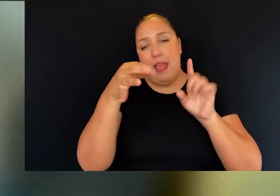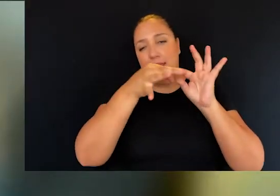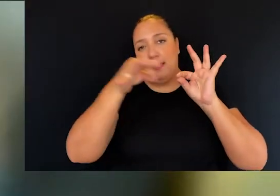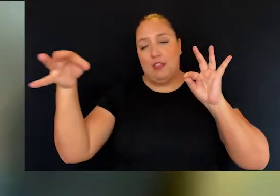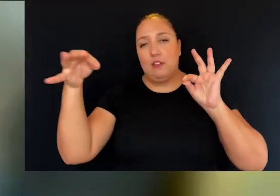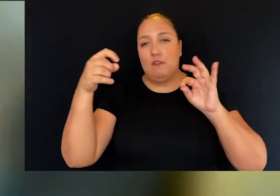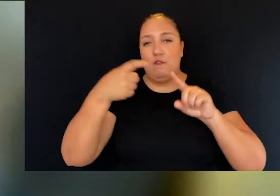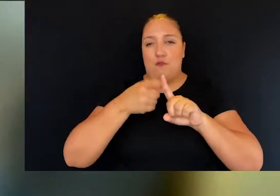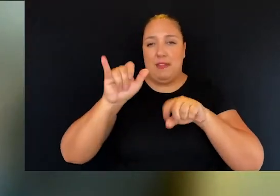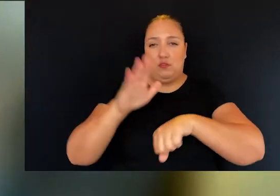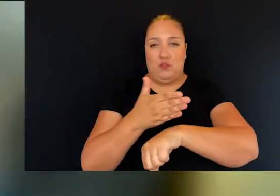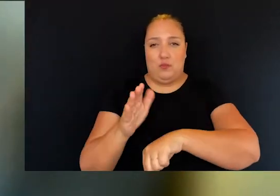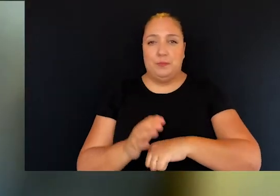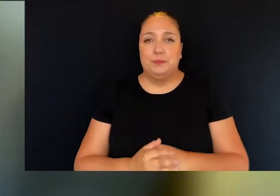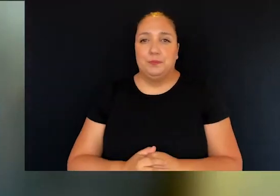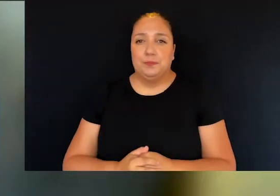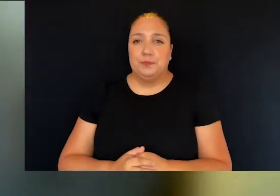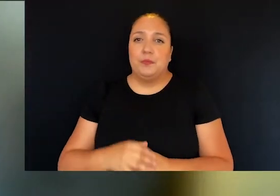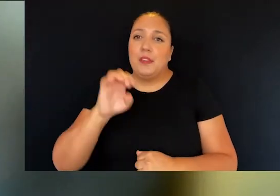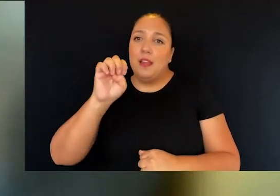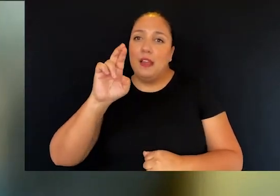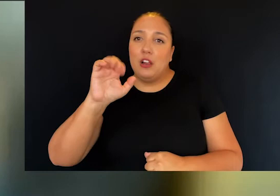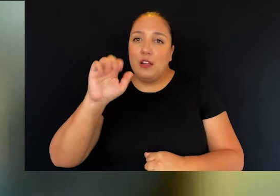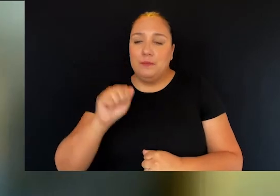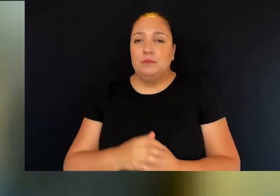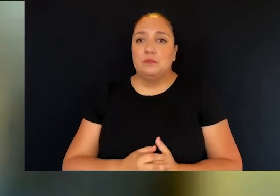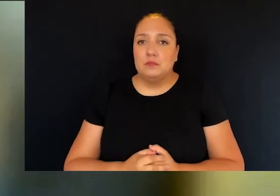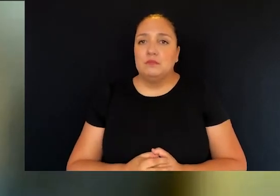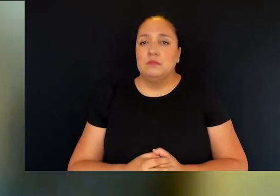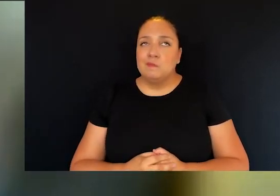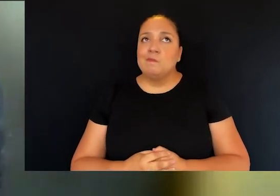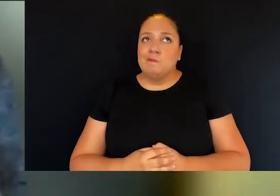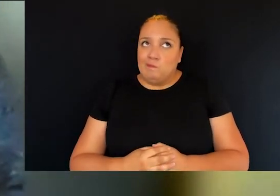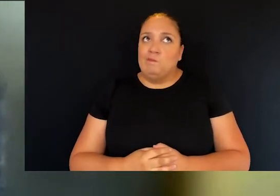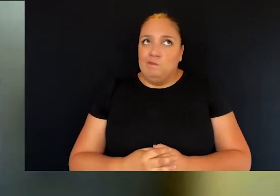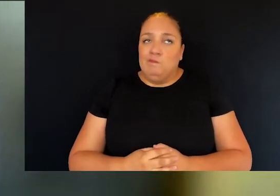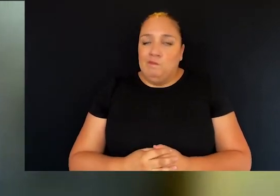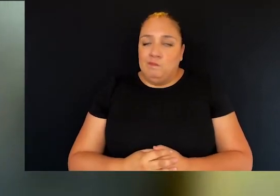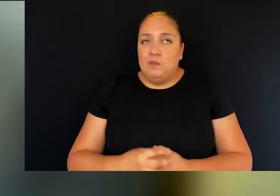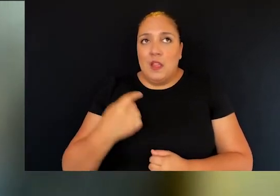I think it is an interesting part of the conversation and something that, like you said,